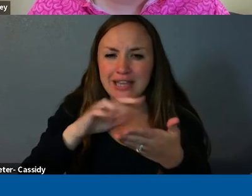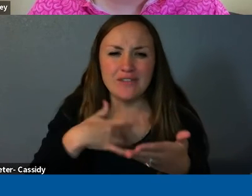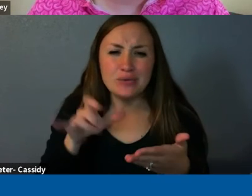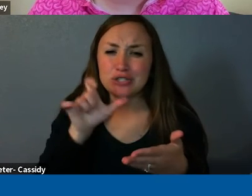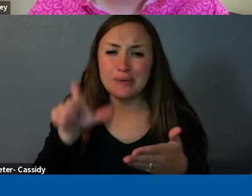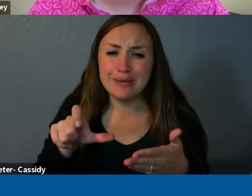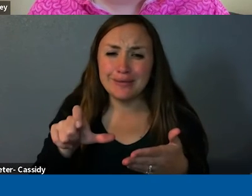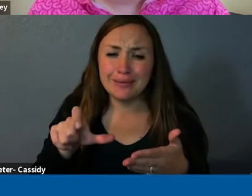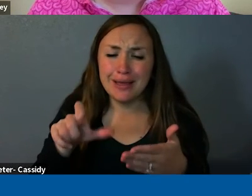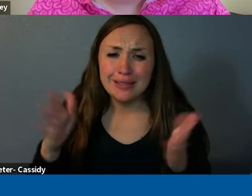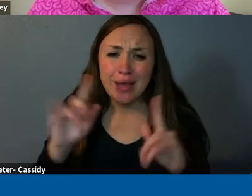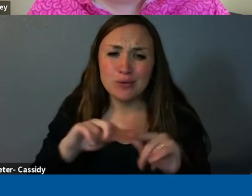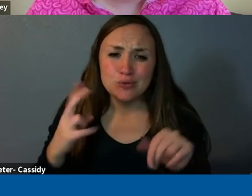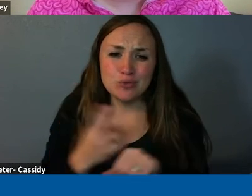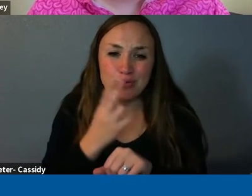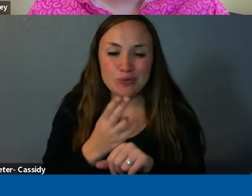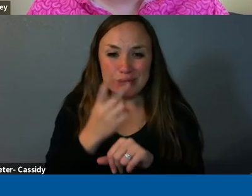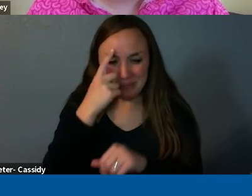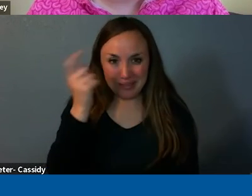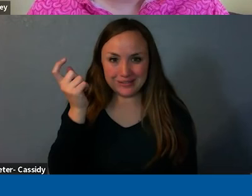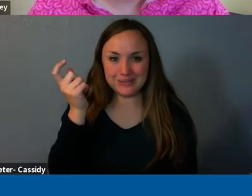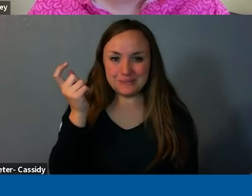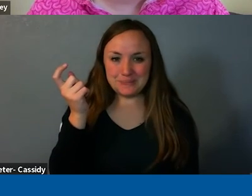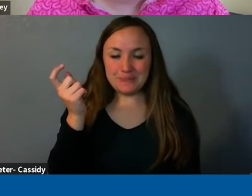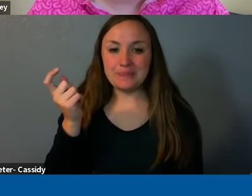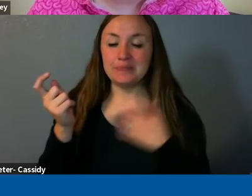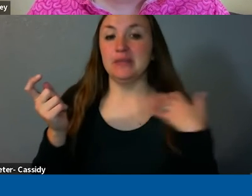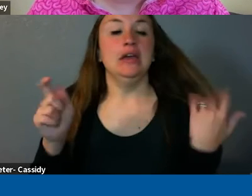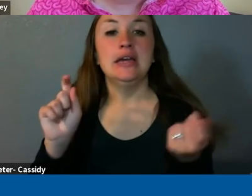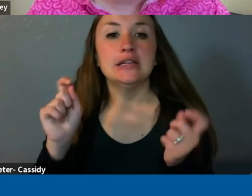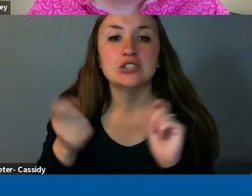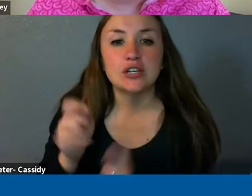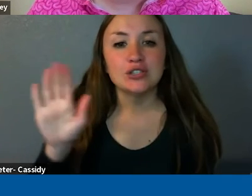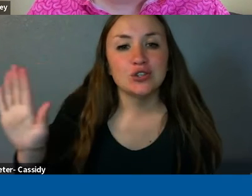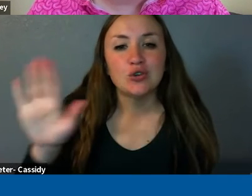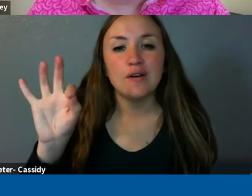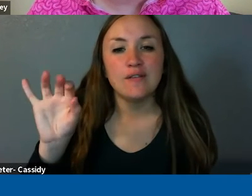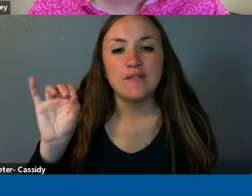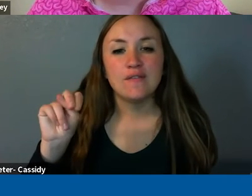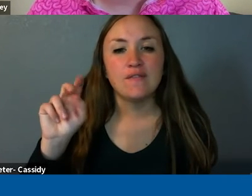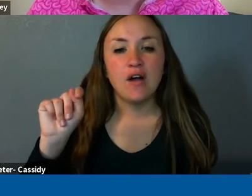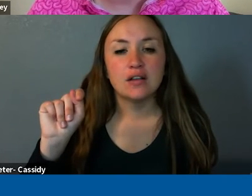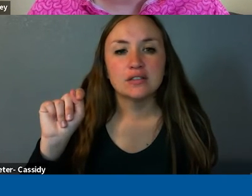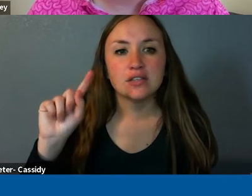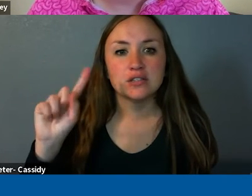because, you know, changing your fonts is only as good as the end user knowing that they can do that,